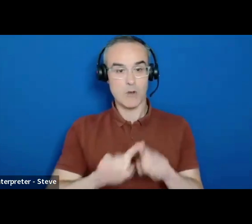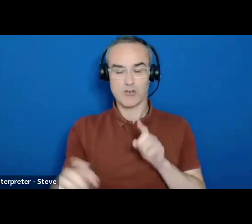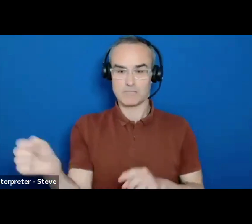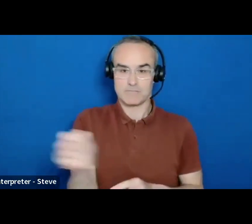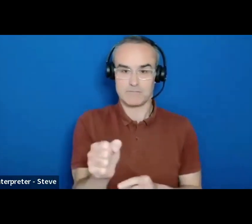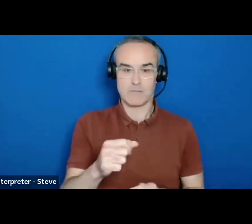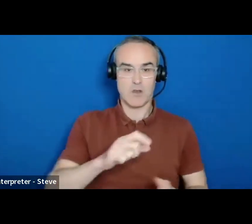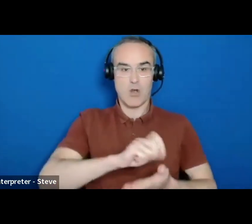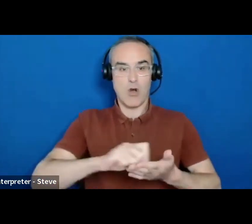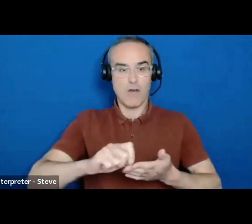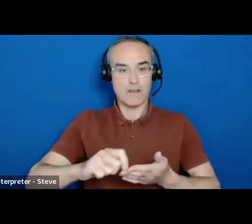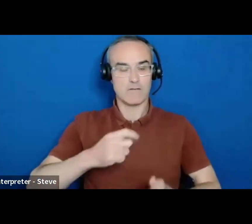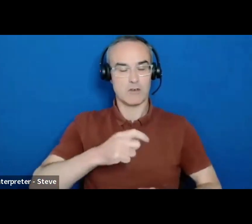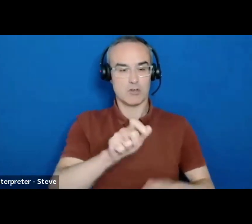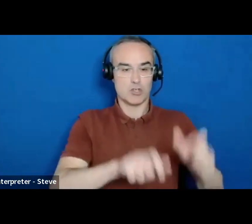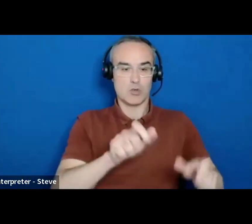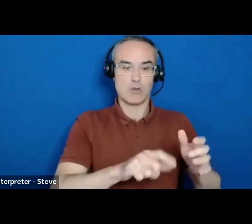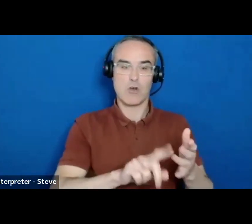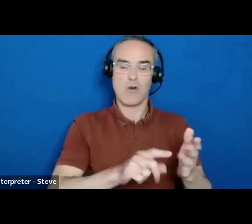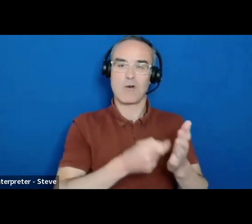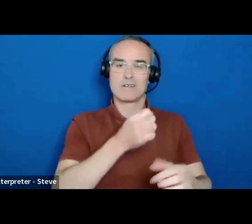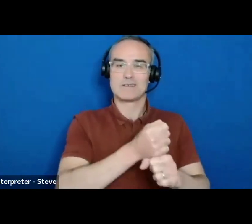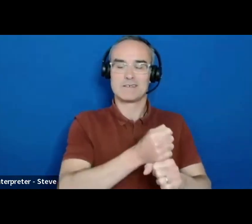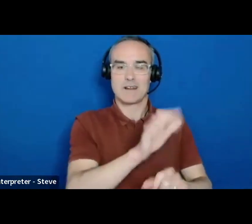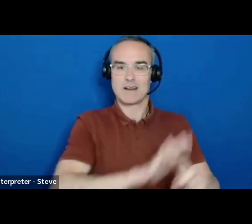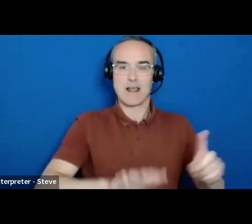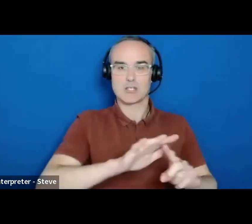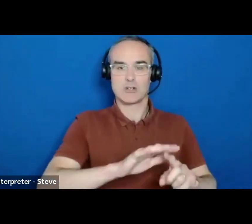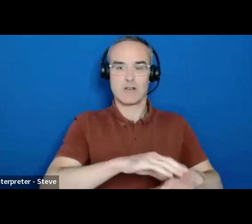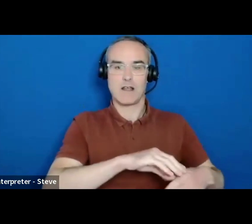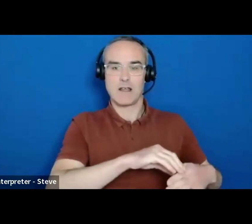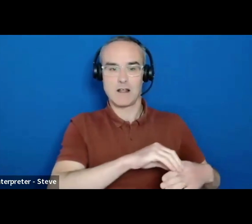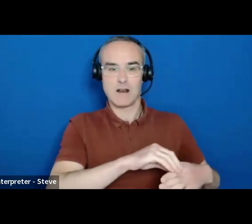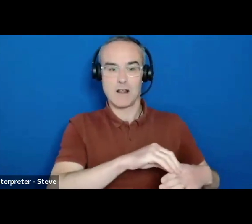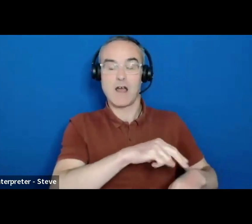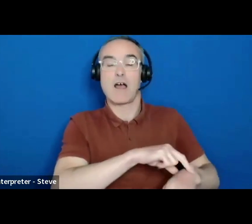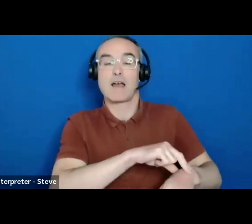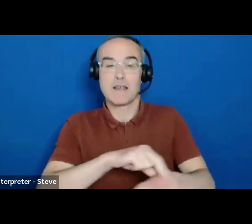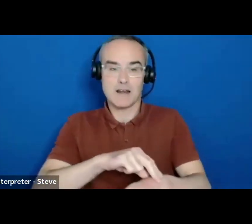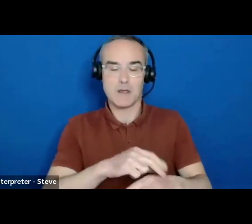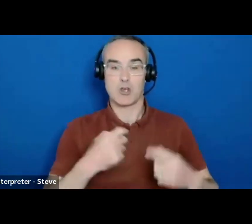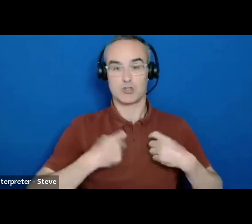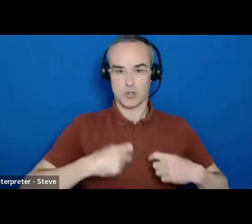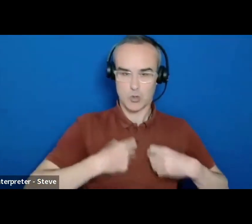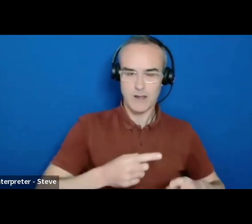Oak National Academy, Ofqual, Ofsted and Social Work England over the next few months.